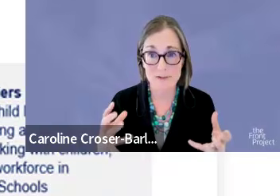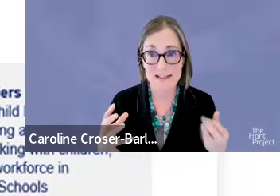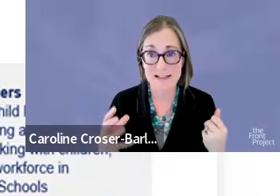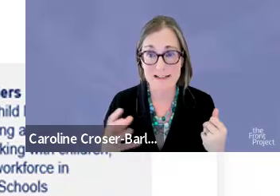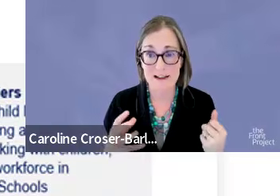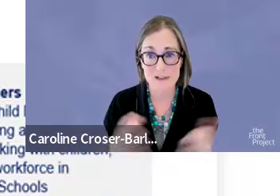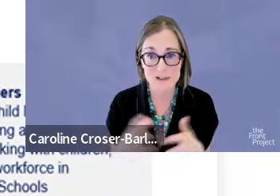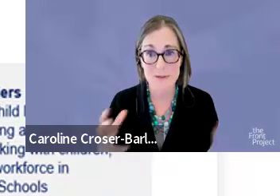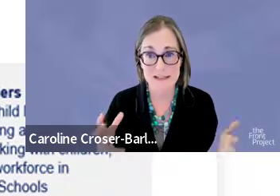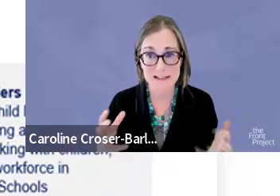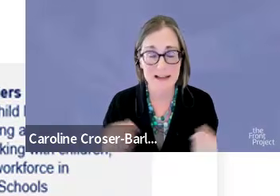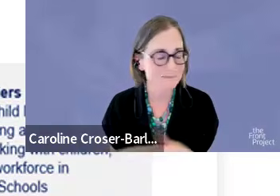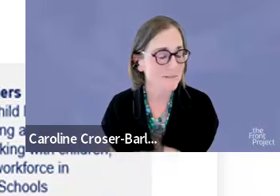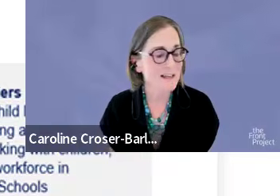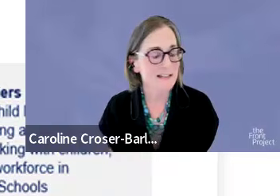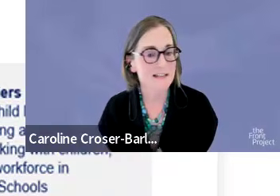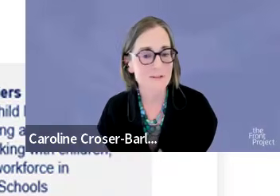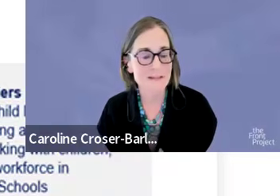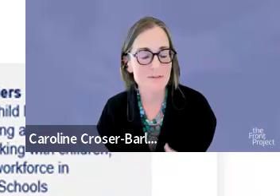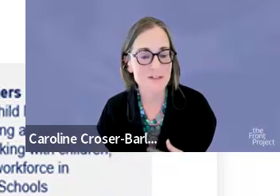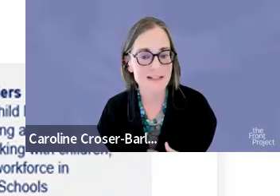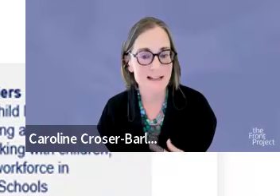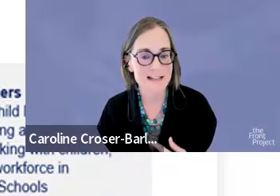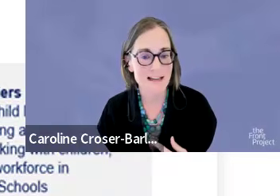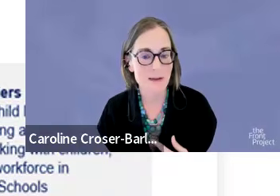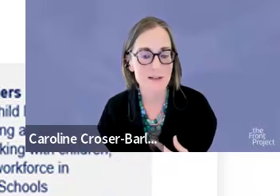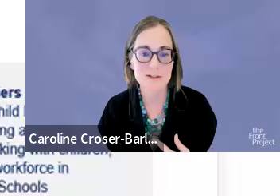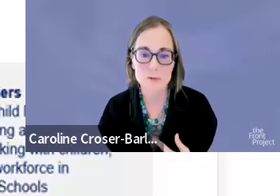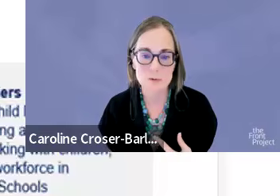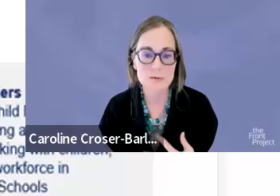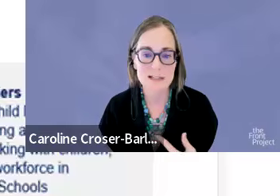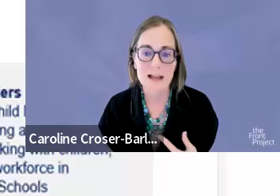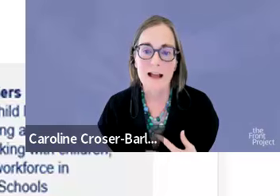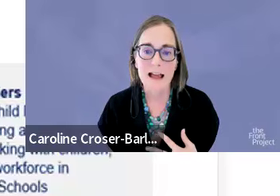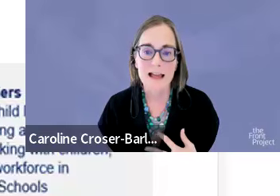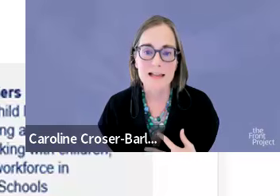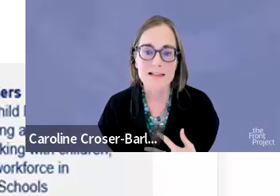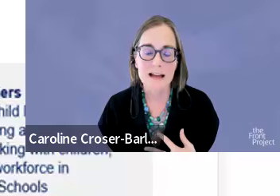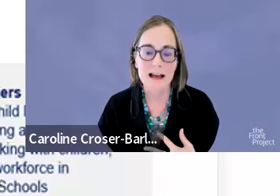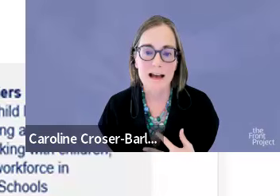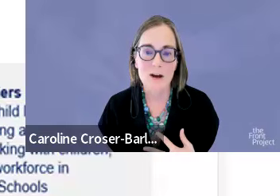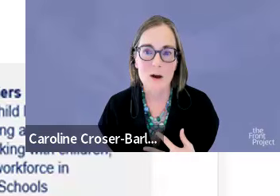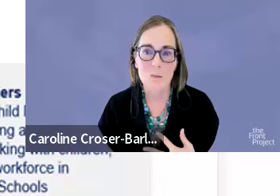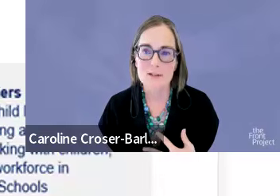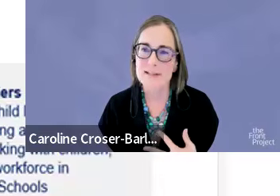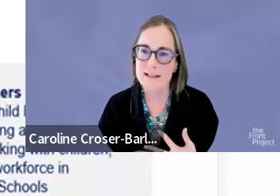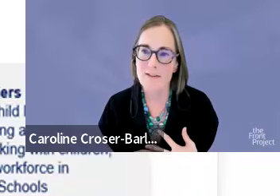on for a kid. And I used to work in disability provision in SA public schools and we used to